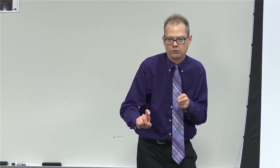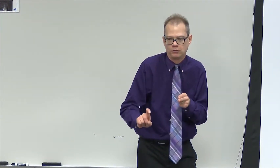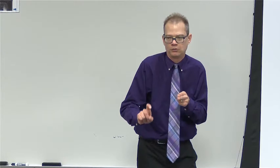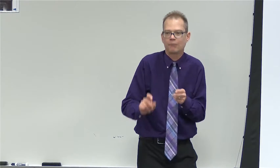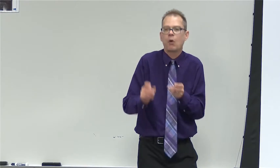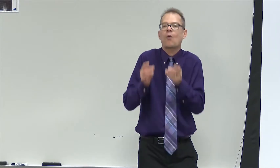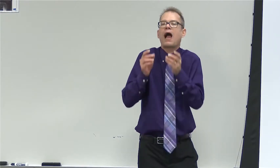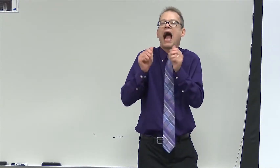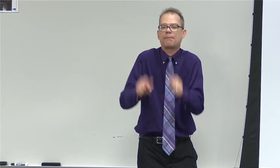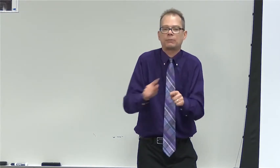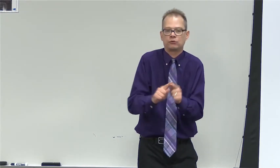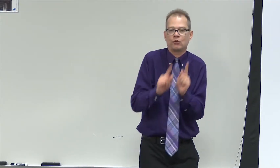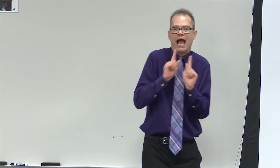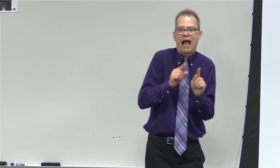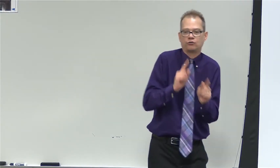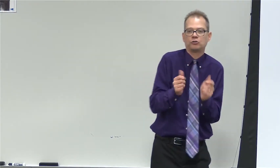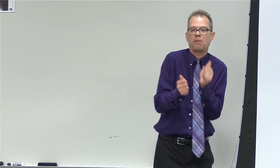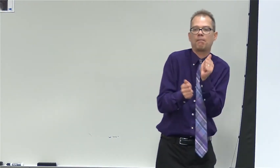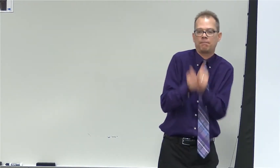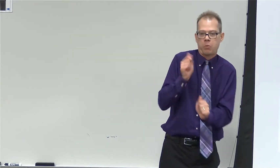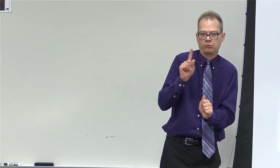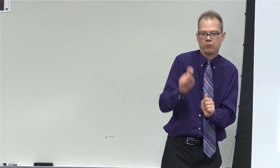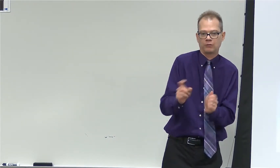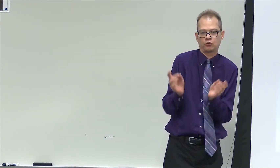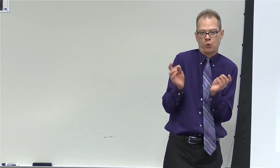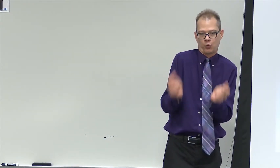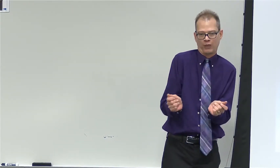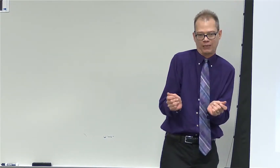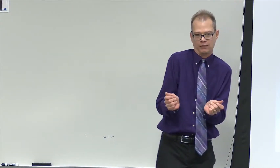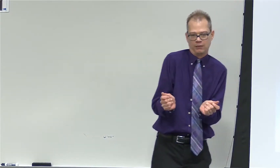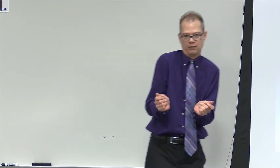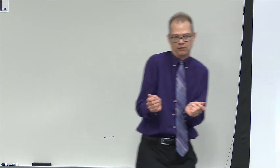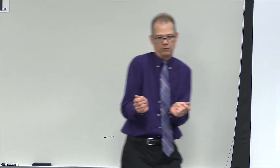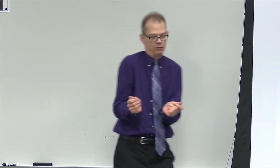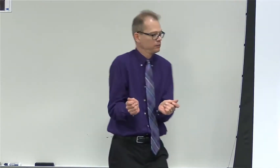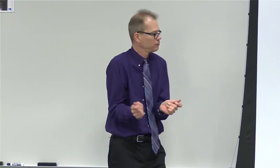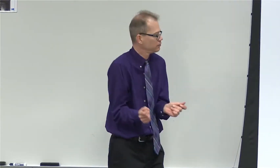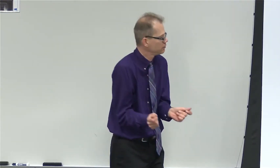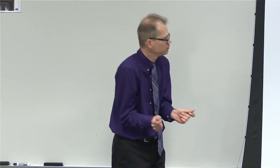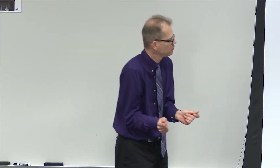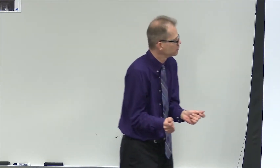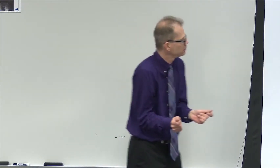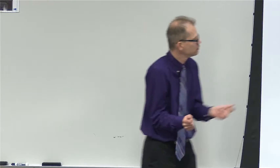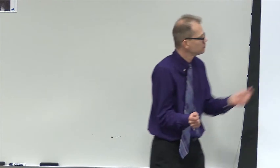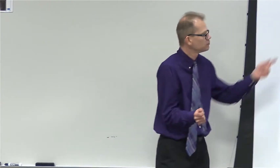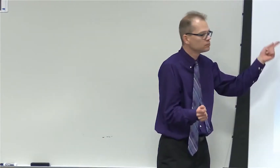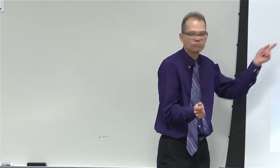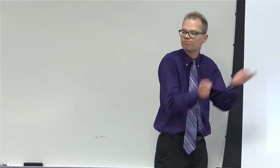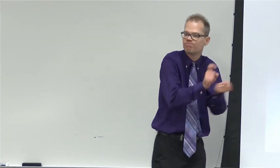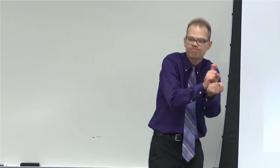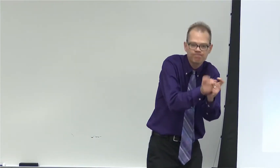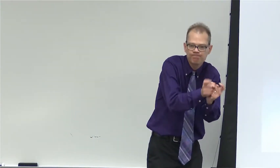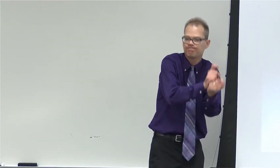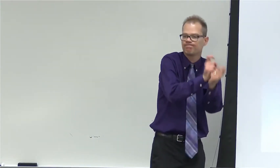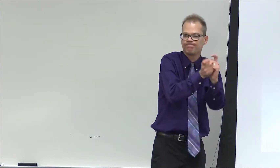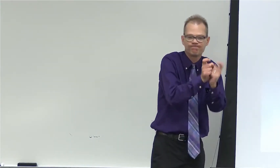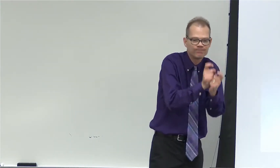But understand that they're mostly short questions, and people are able to answer those questions pretty rapidly.